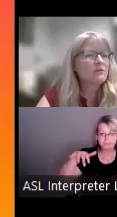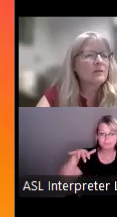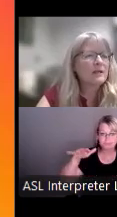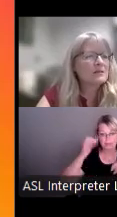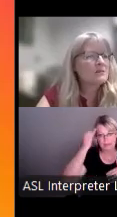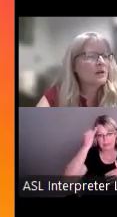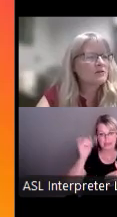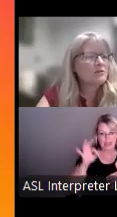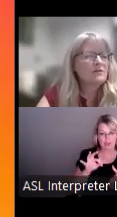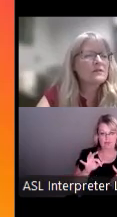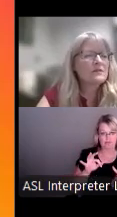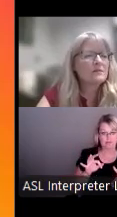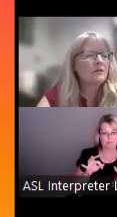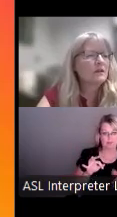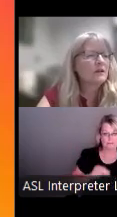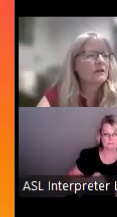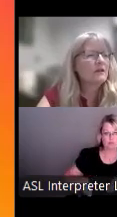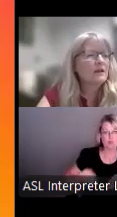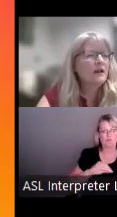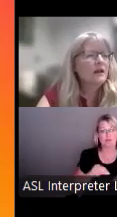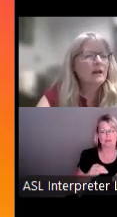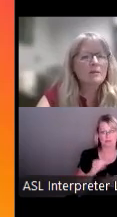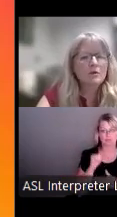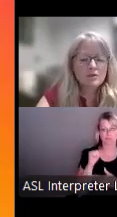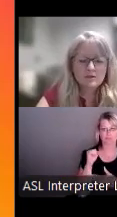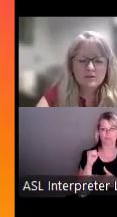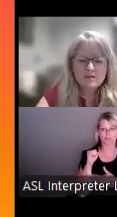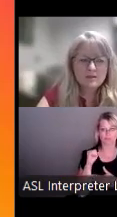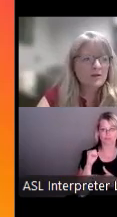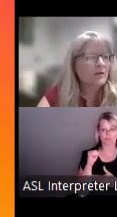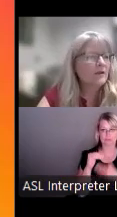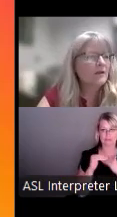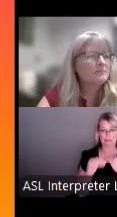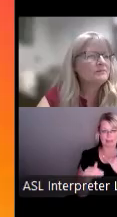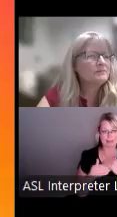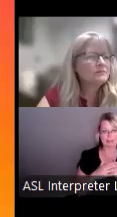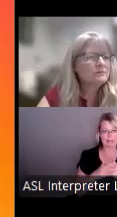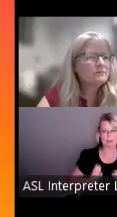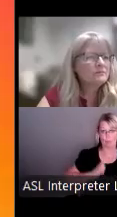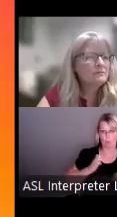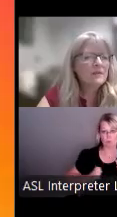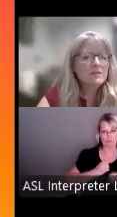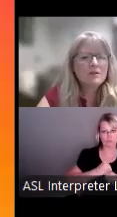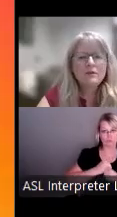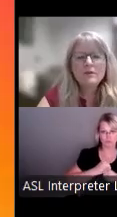movements, postural stability, and emotional security. So, if